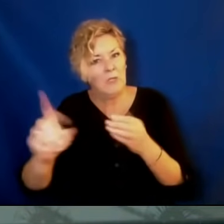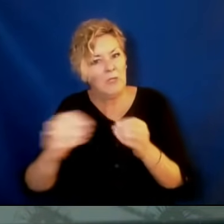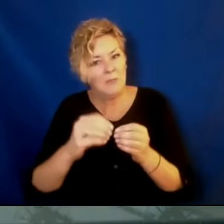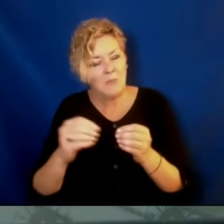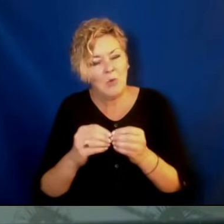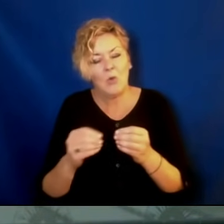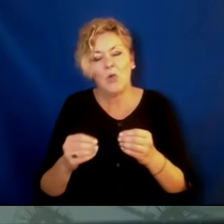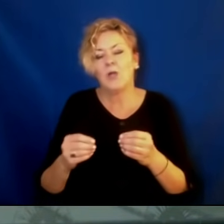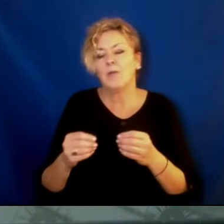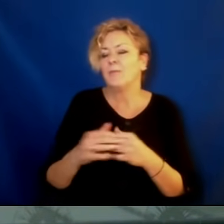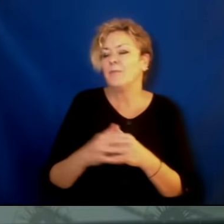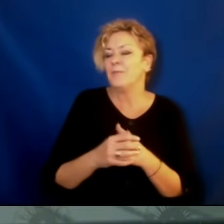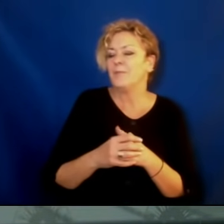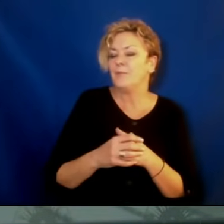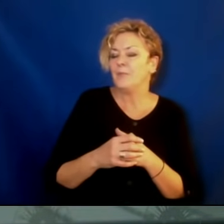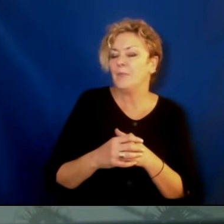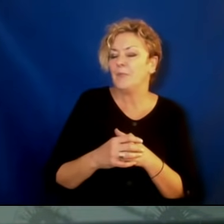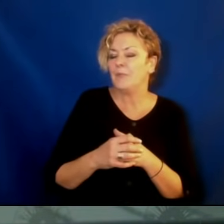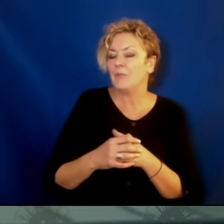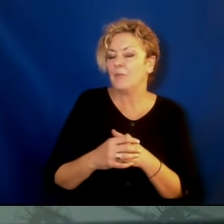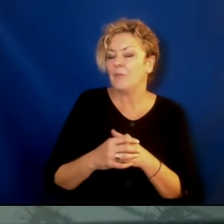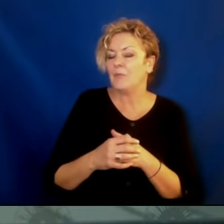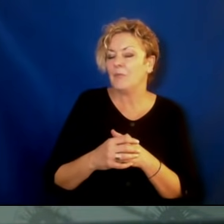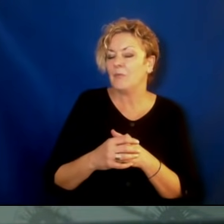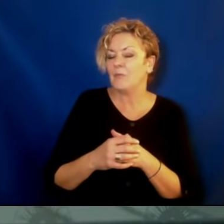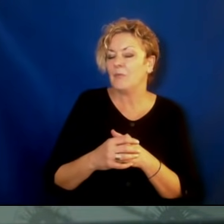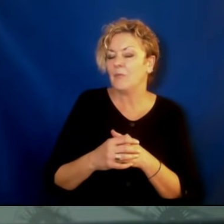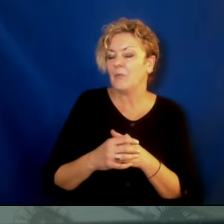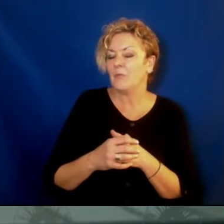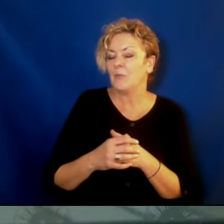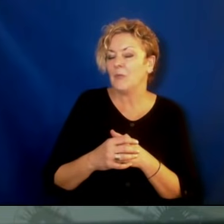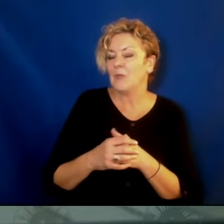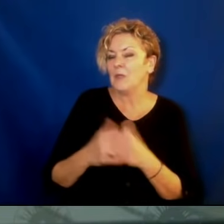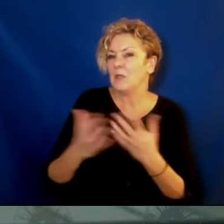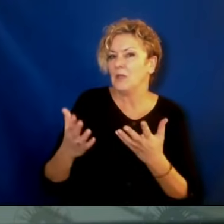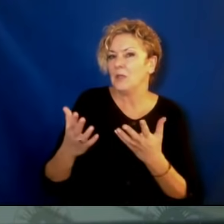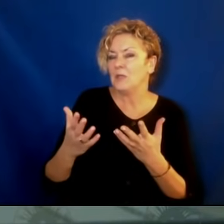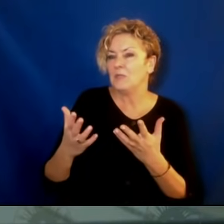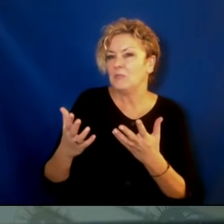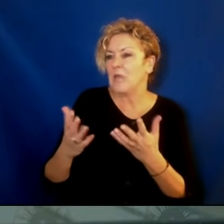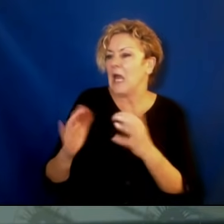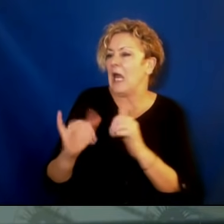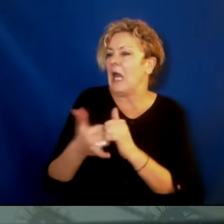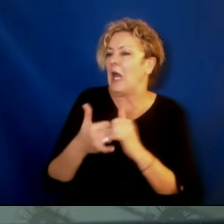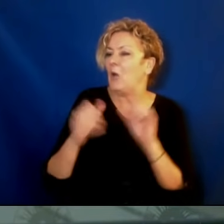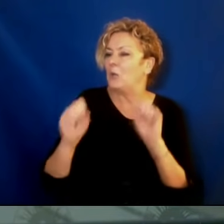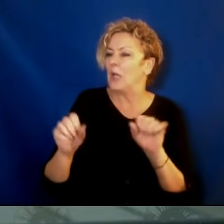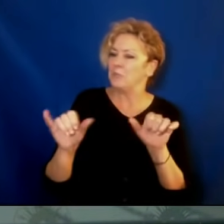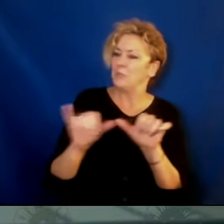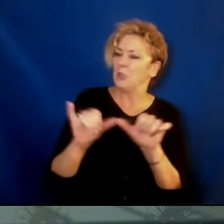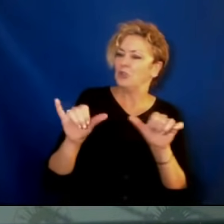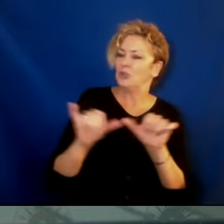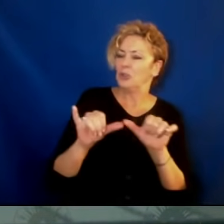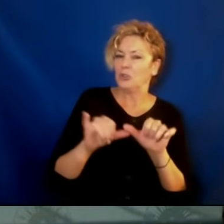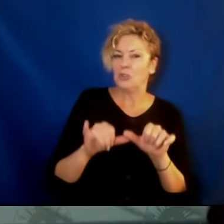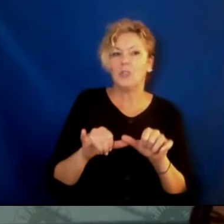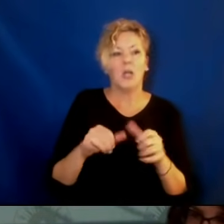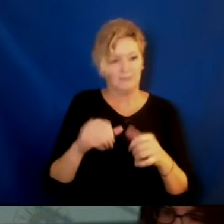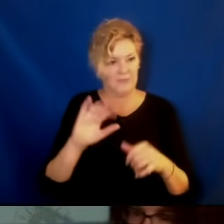an extraordinary role. We are grateful for all your efforts. Do you have a follow-up? I do.